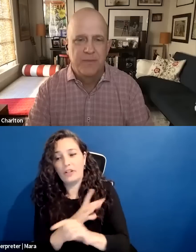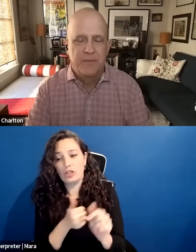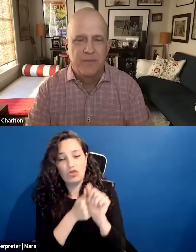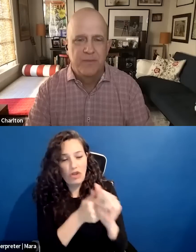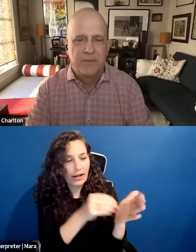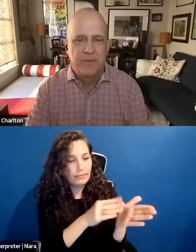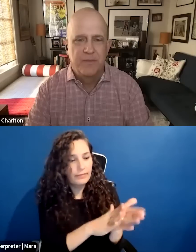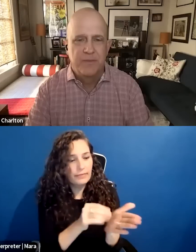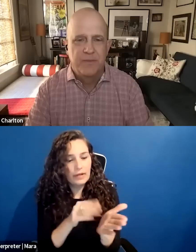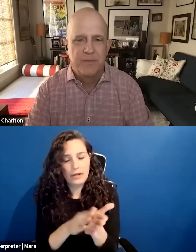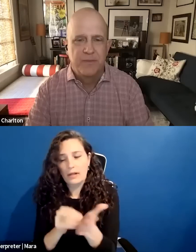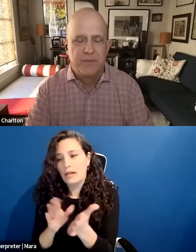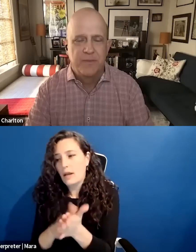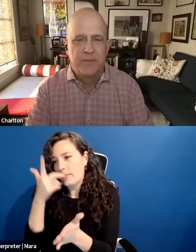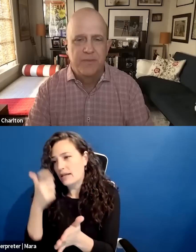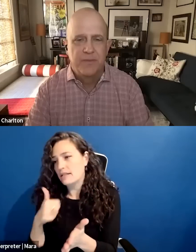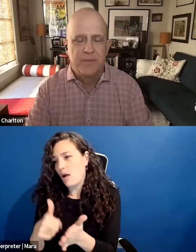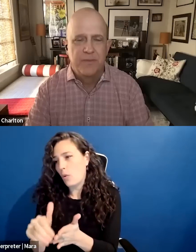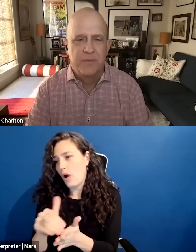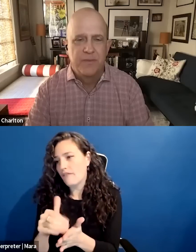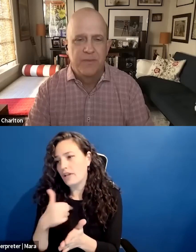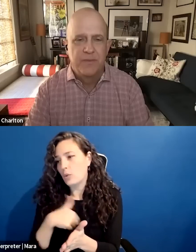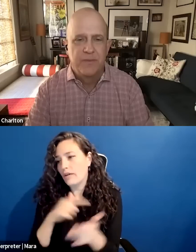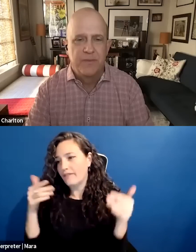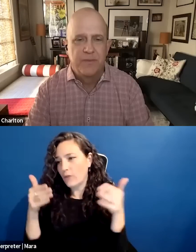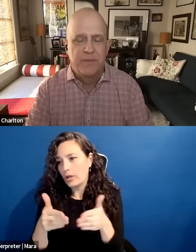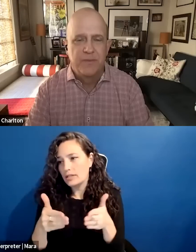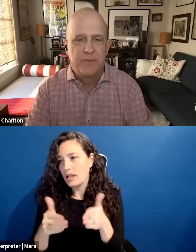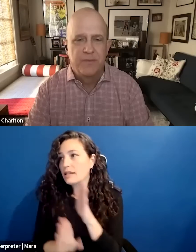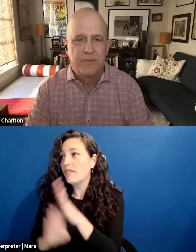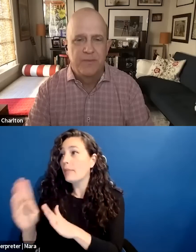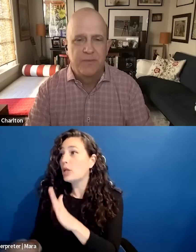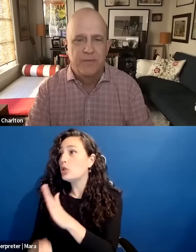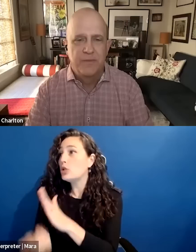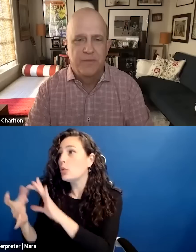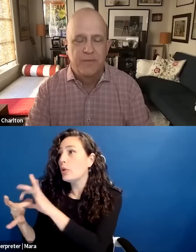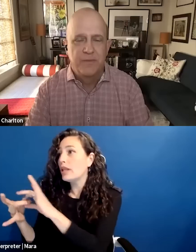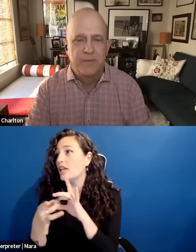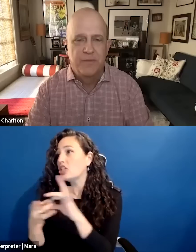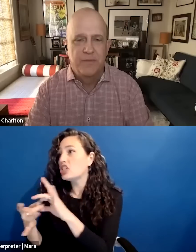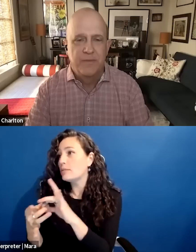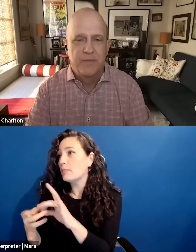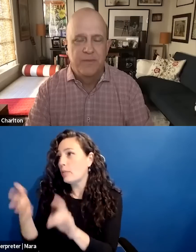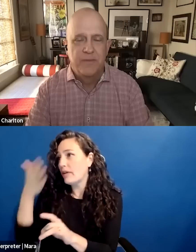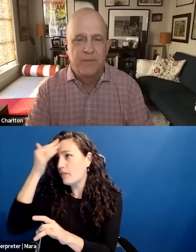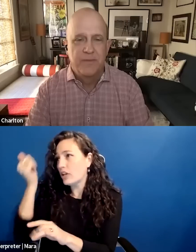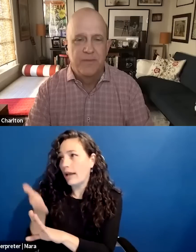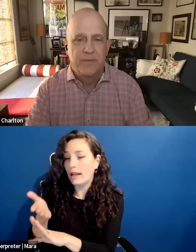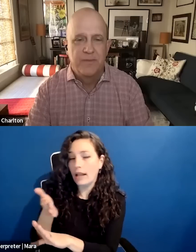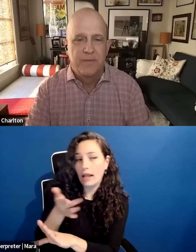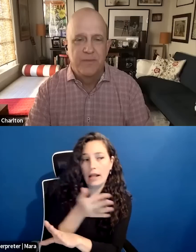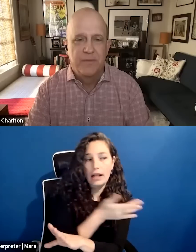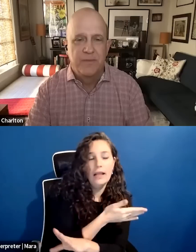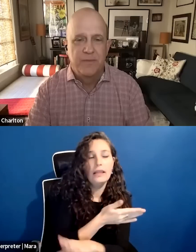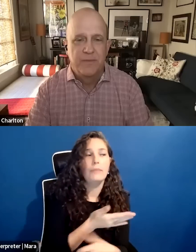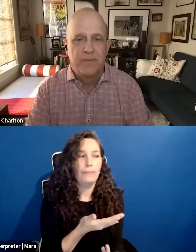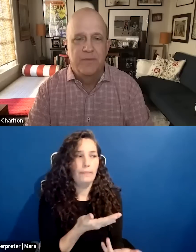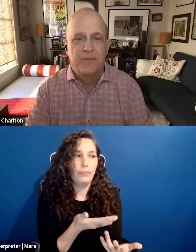we get very focused on building new relationships and we forget to deepen and expand the relationships we already have.